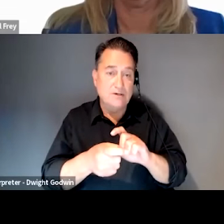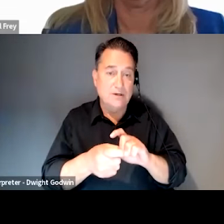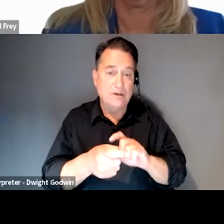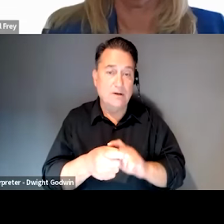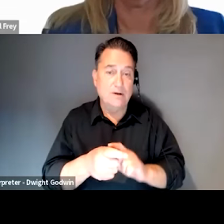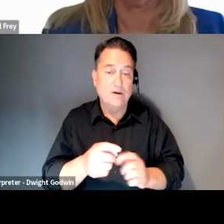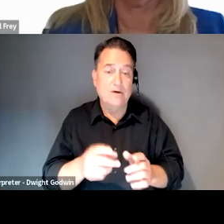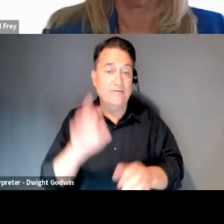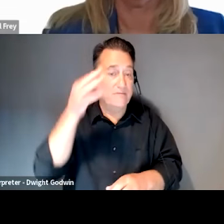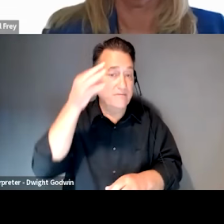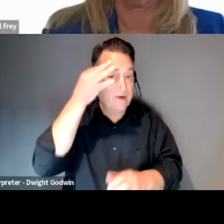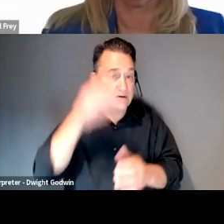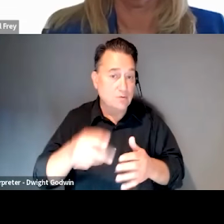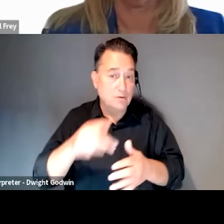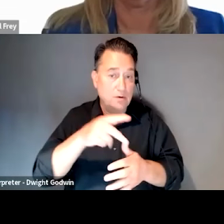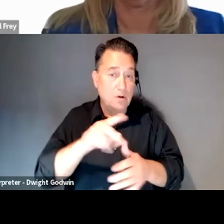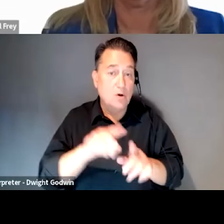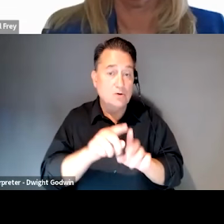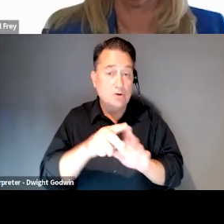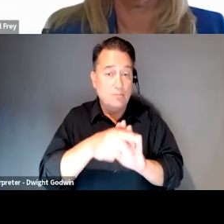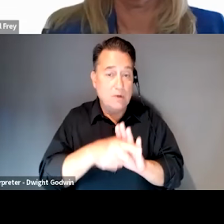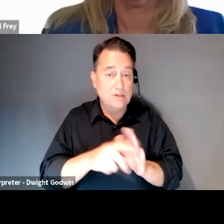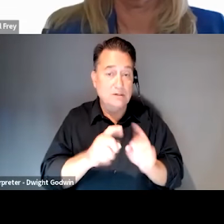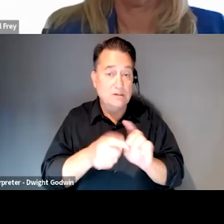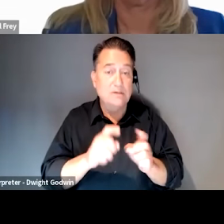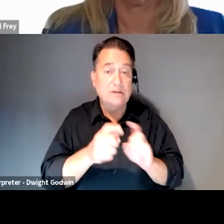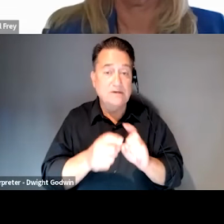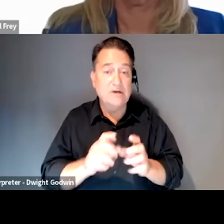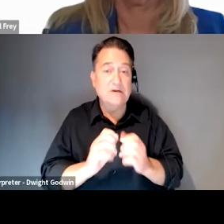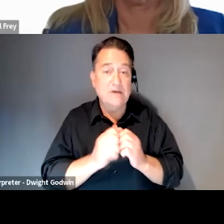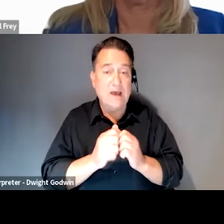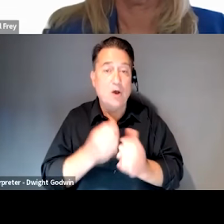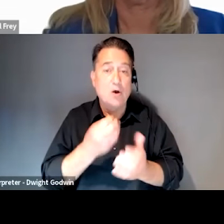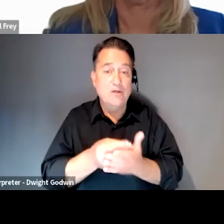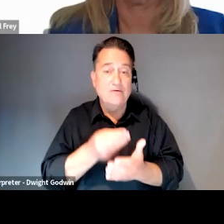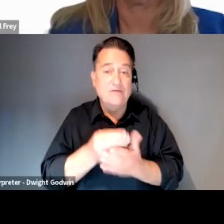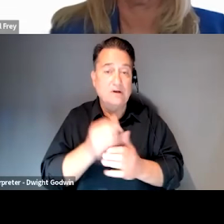as well as actual policy changes that change the way our funding structures are.